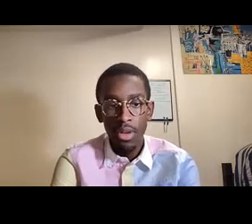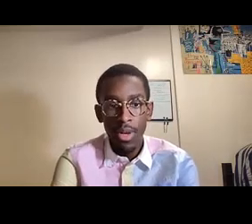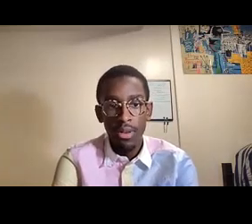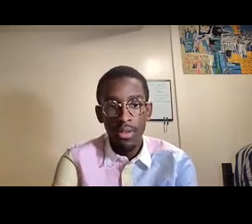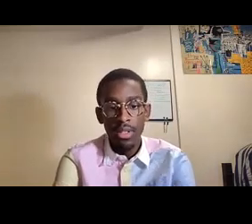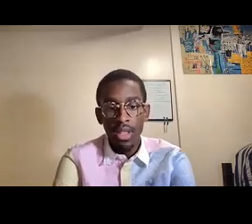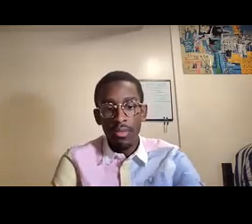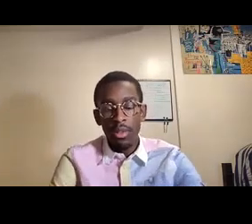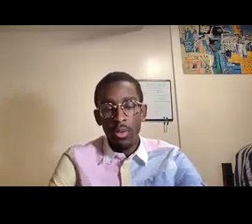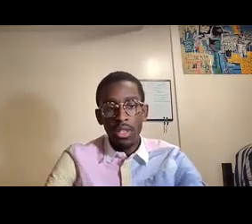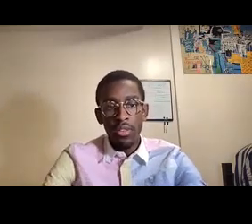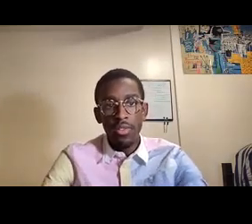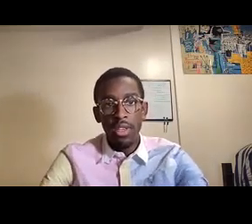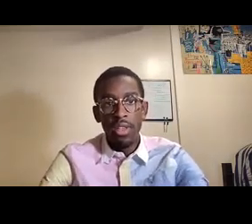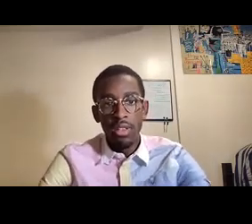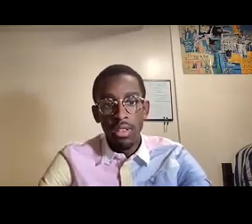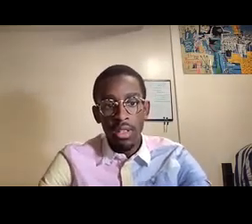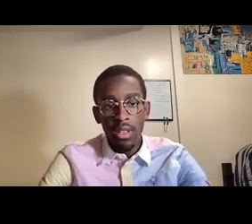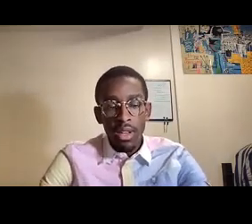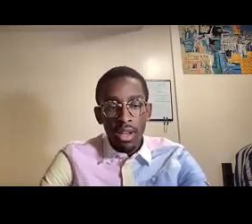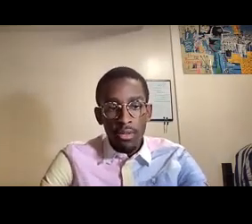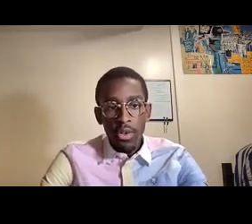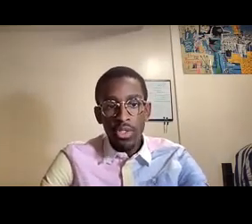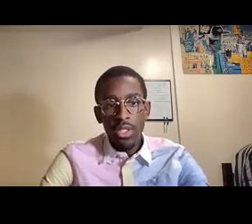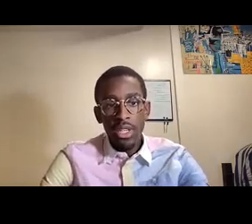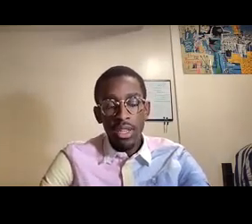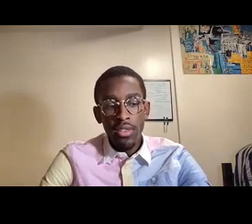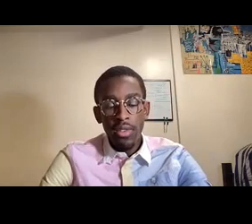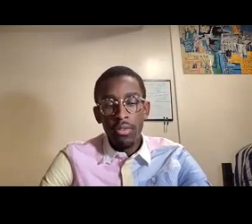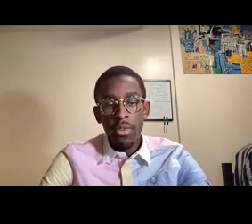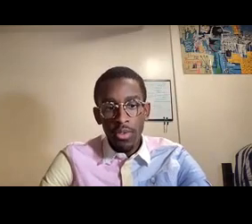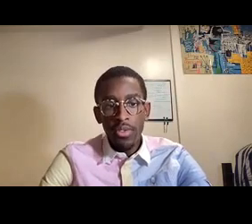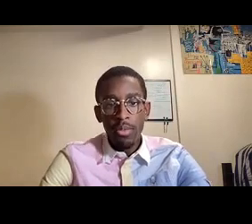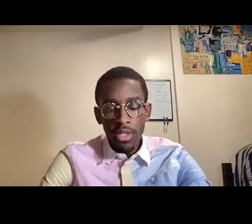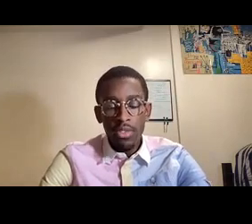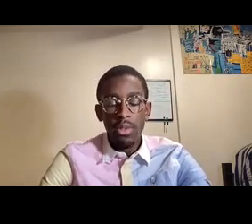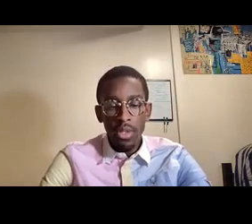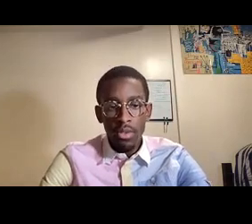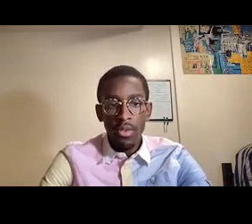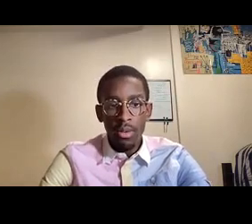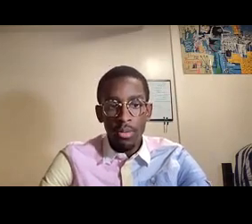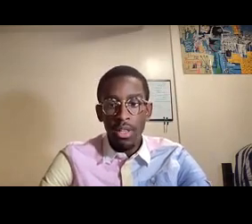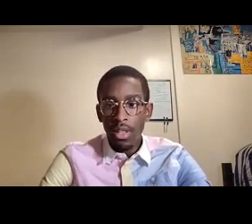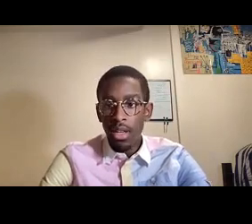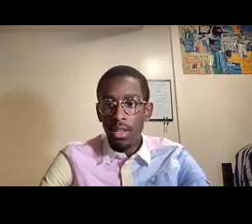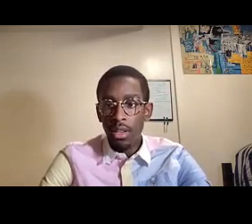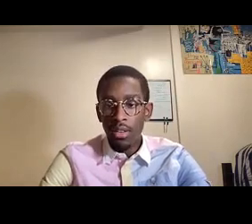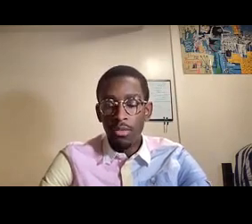about a lot of loneliness and unfortunately he still feels a bit excluded from a lot of